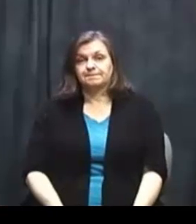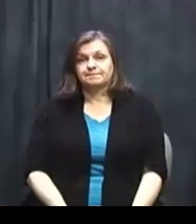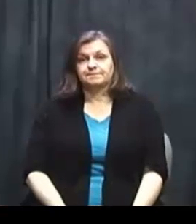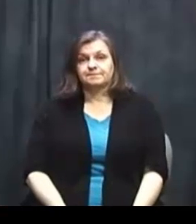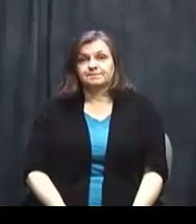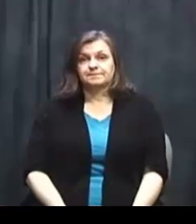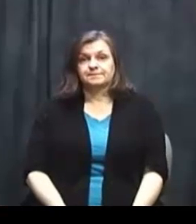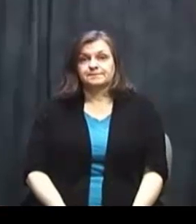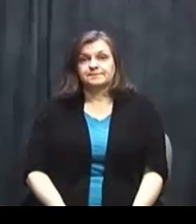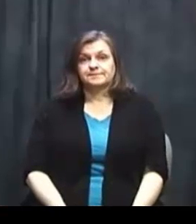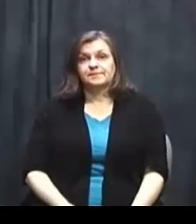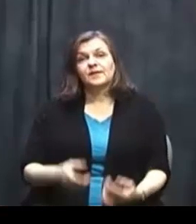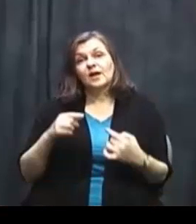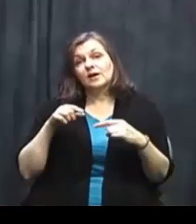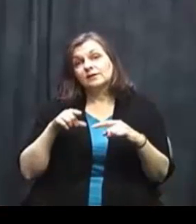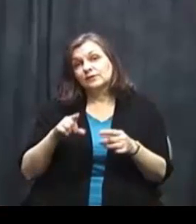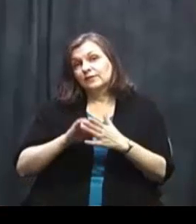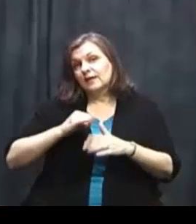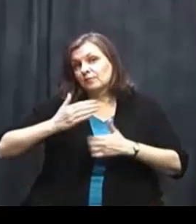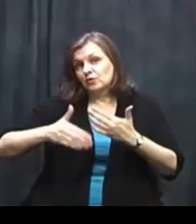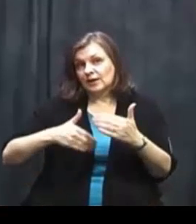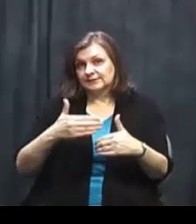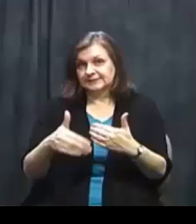now in this process